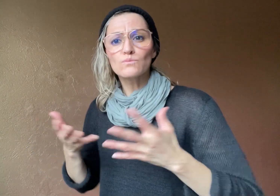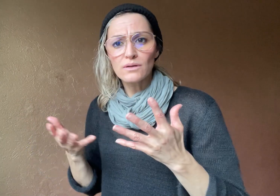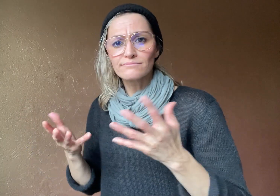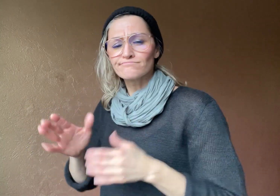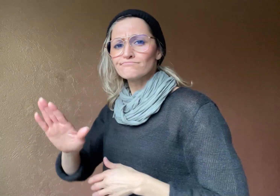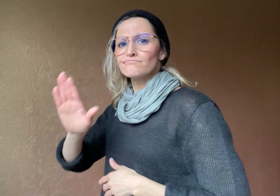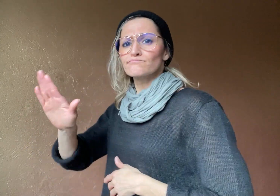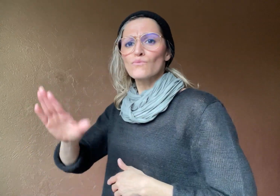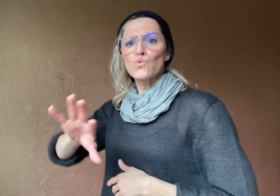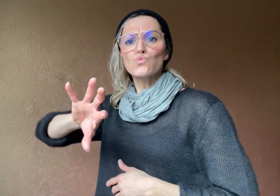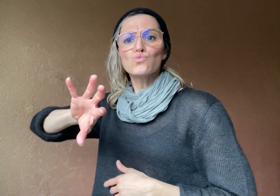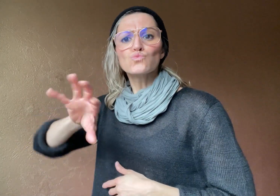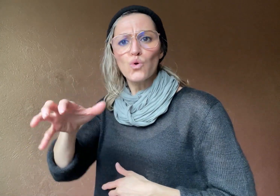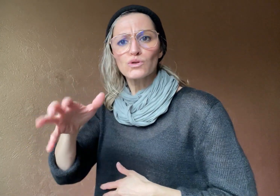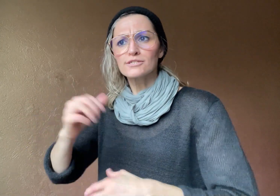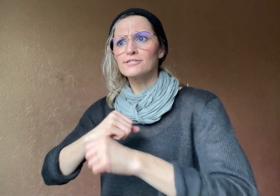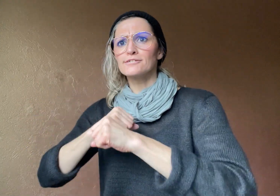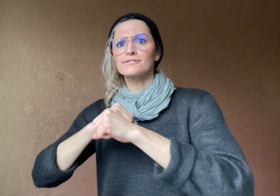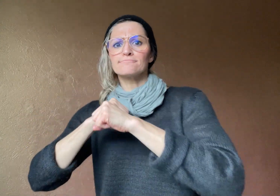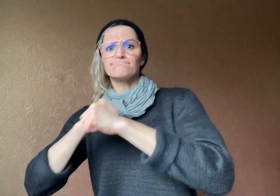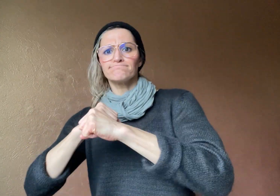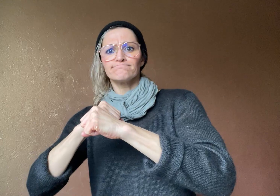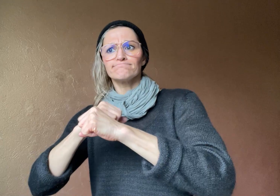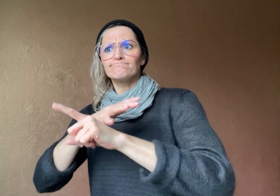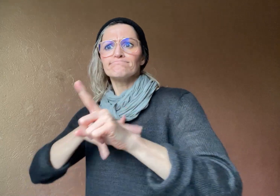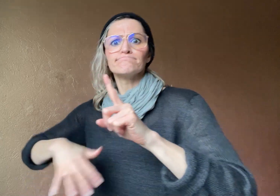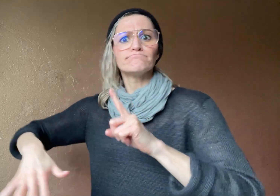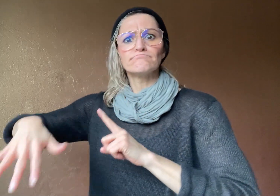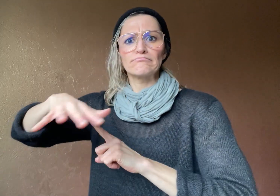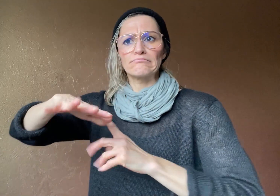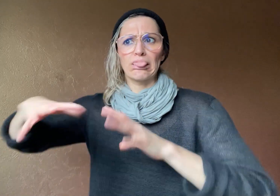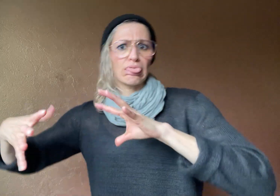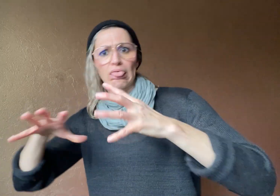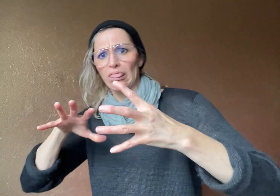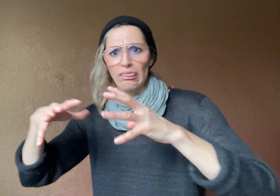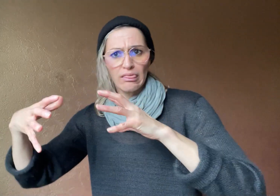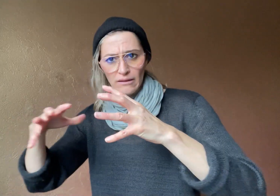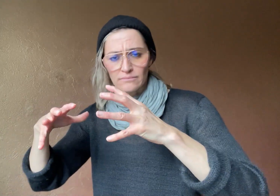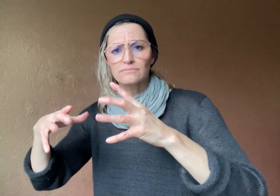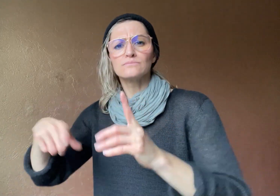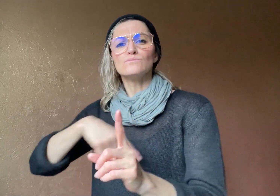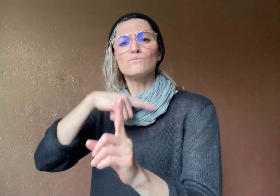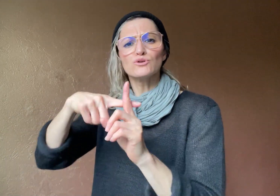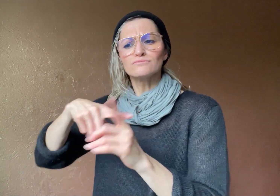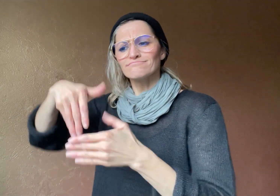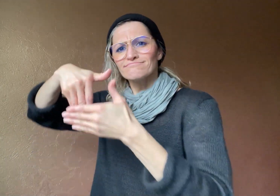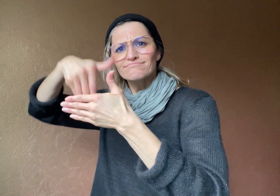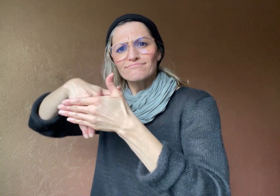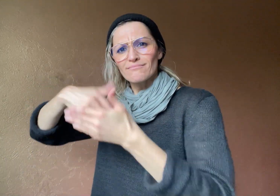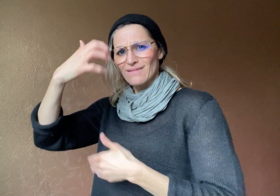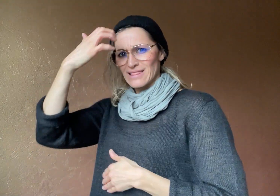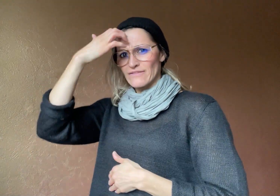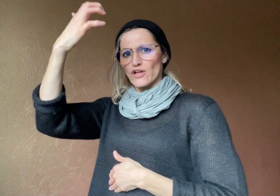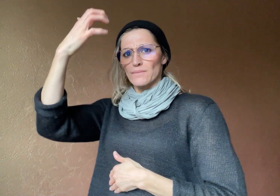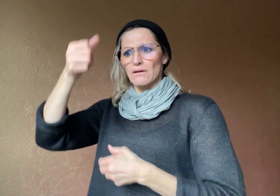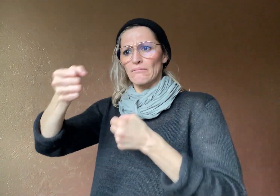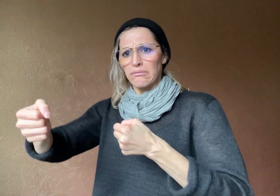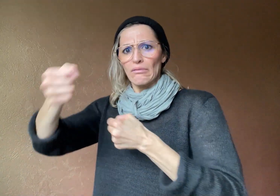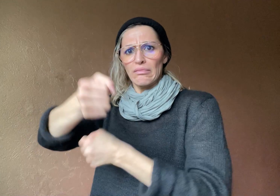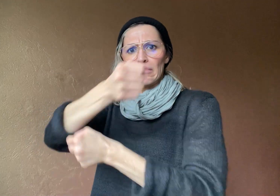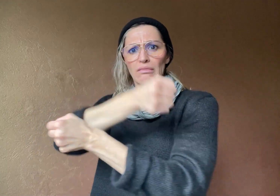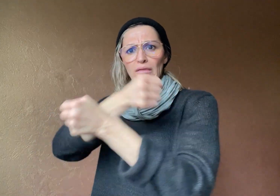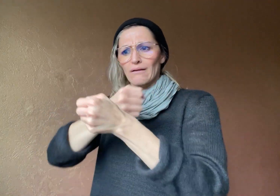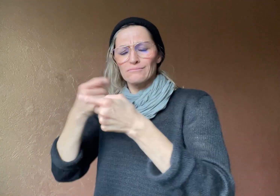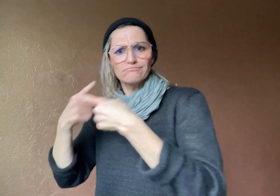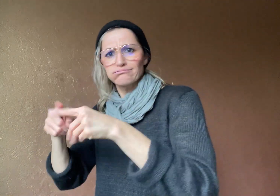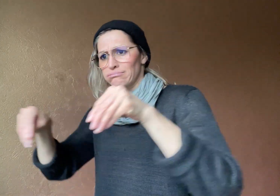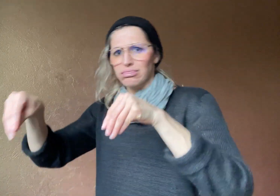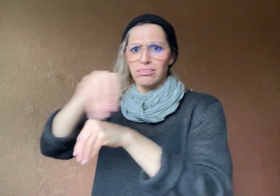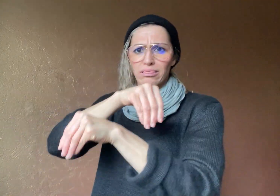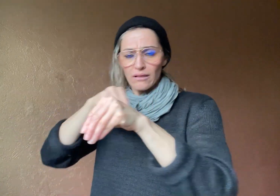because of disruptions caused by the country's security situation,